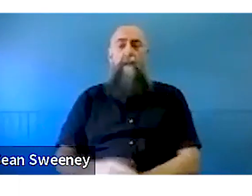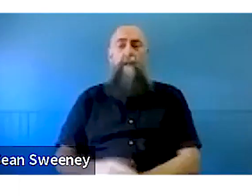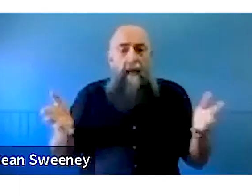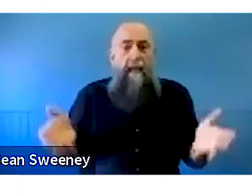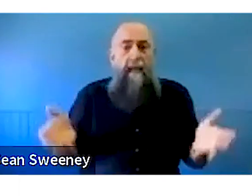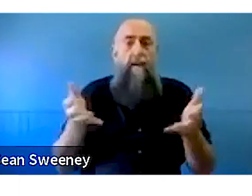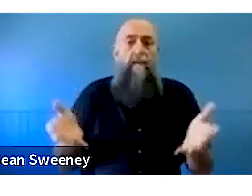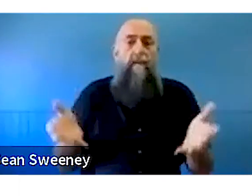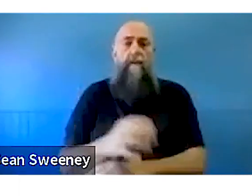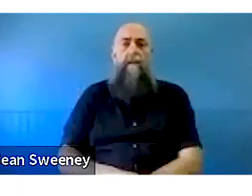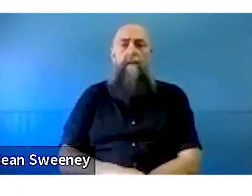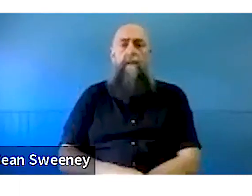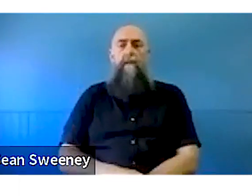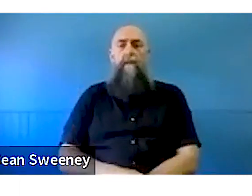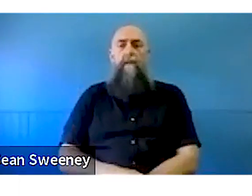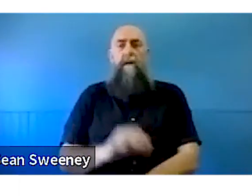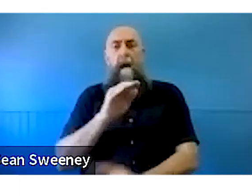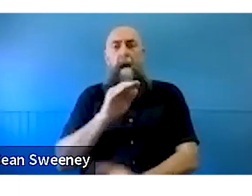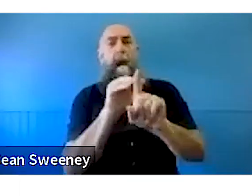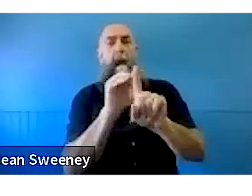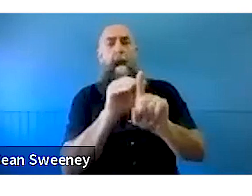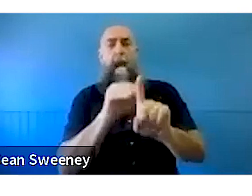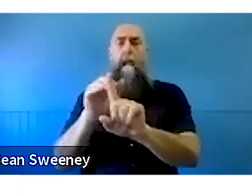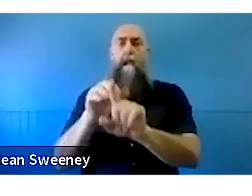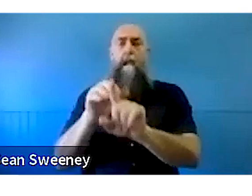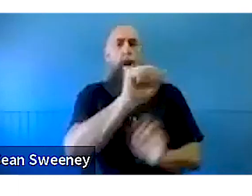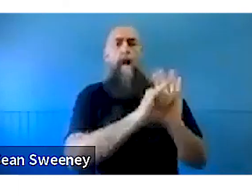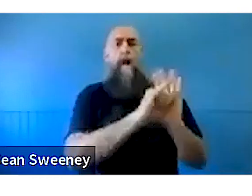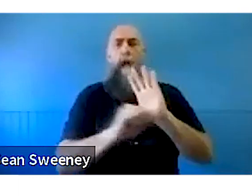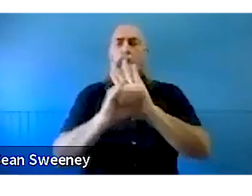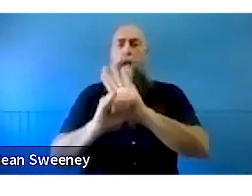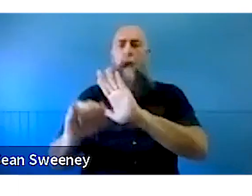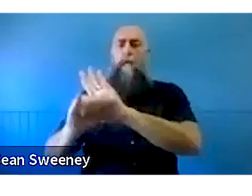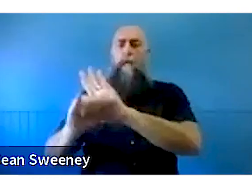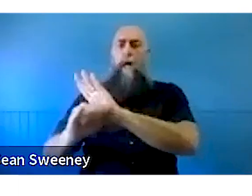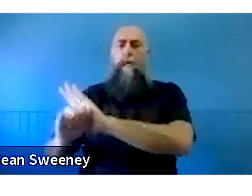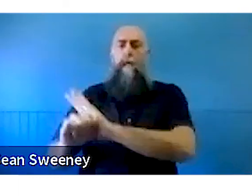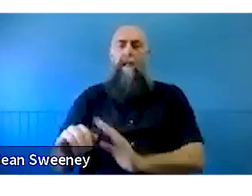about their identity all the time, there is enough of this going on. I have a doll.